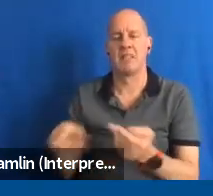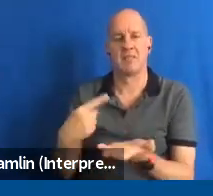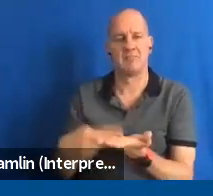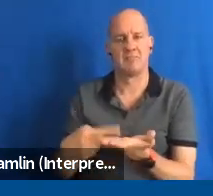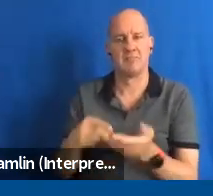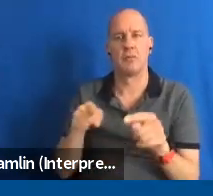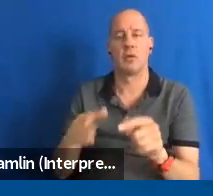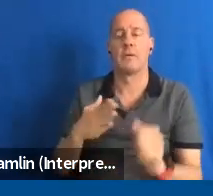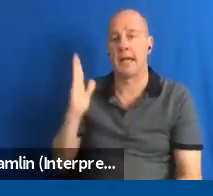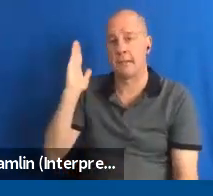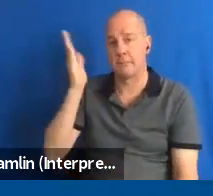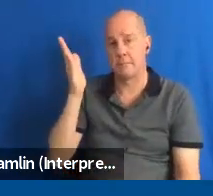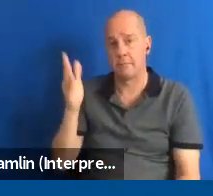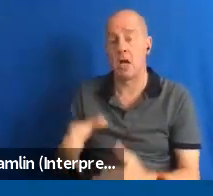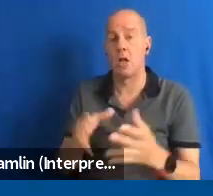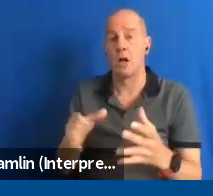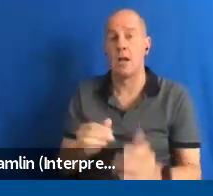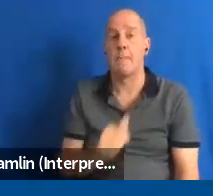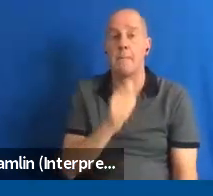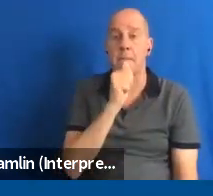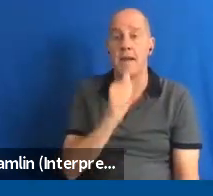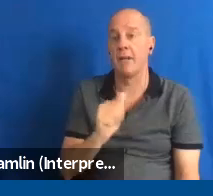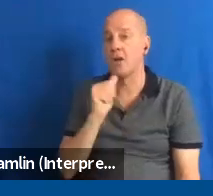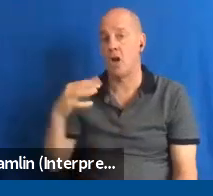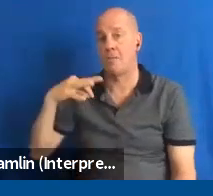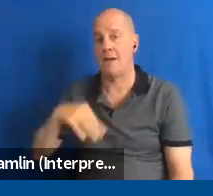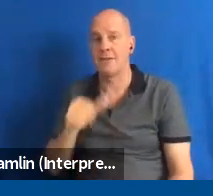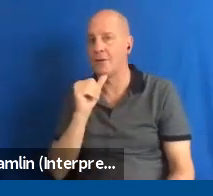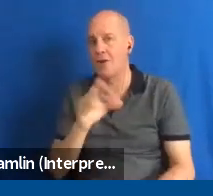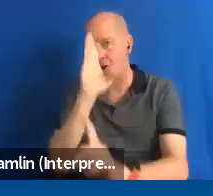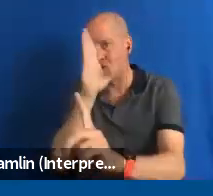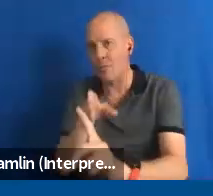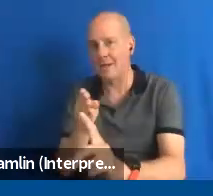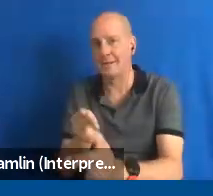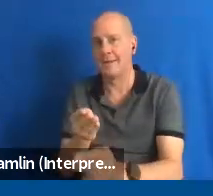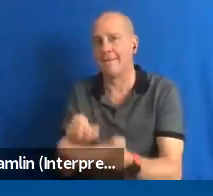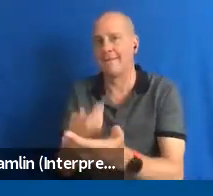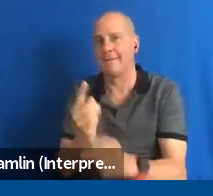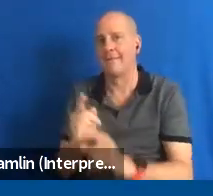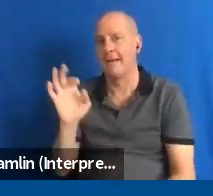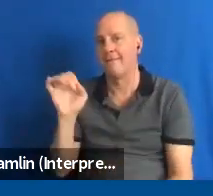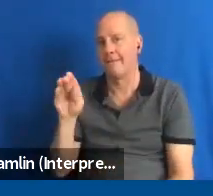that a lot of times private non profits are not directly funded by FEMA. So they want to work